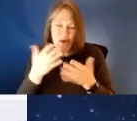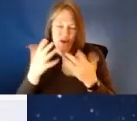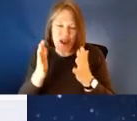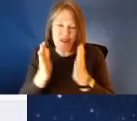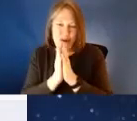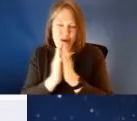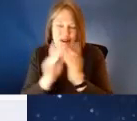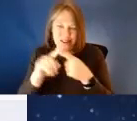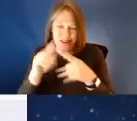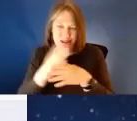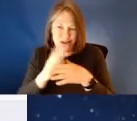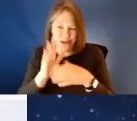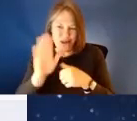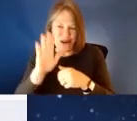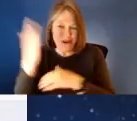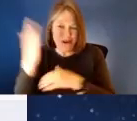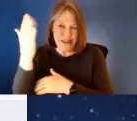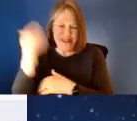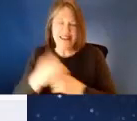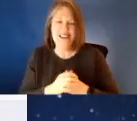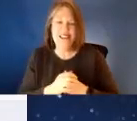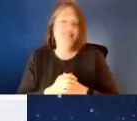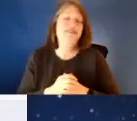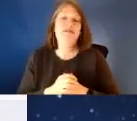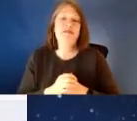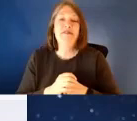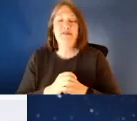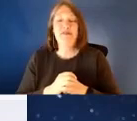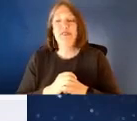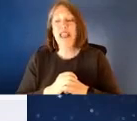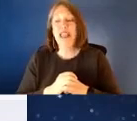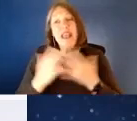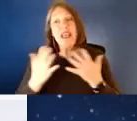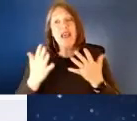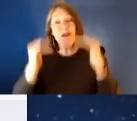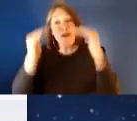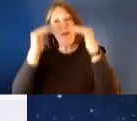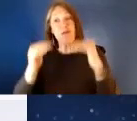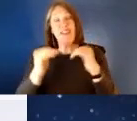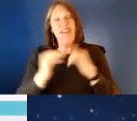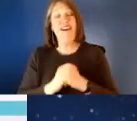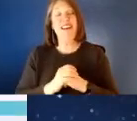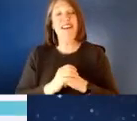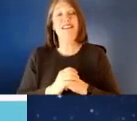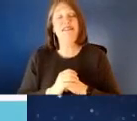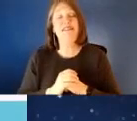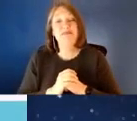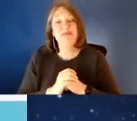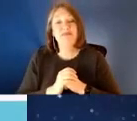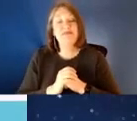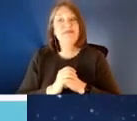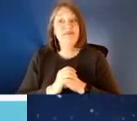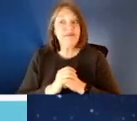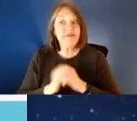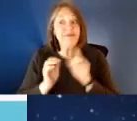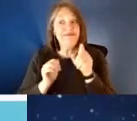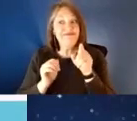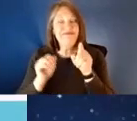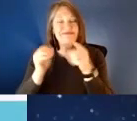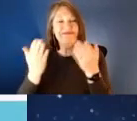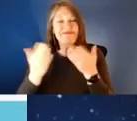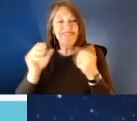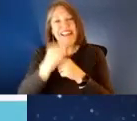presentation. 06:42:21 So moving on, here is another iPresentation